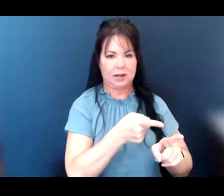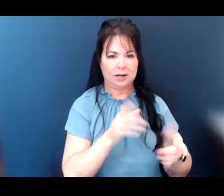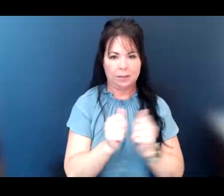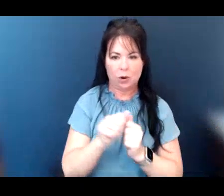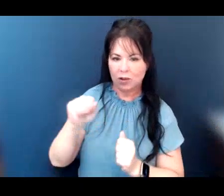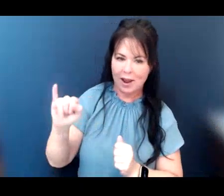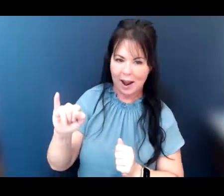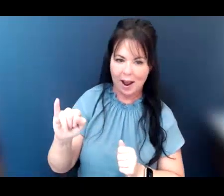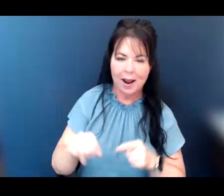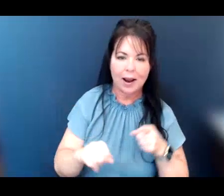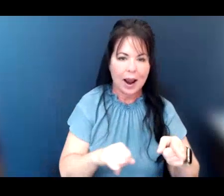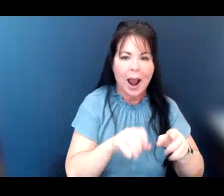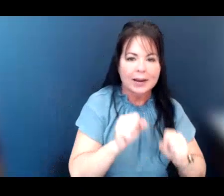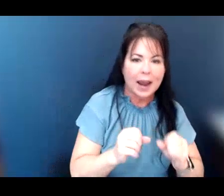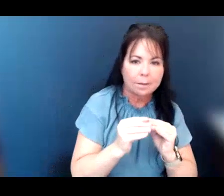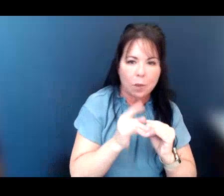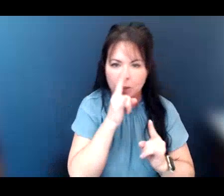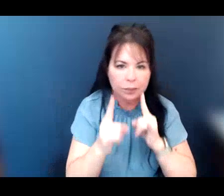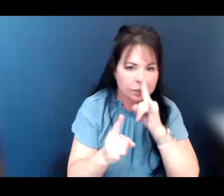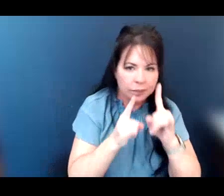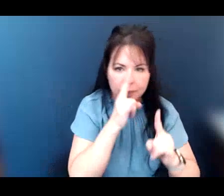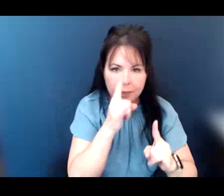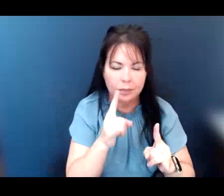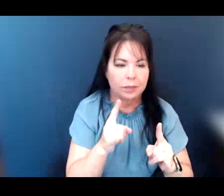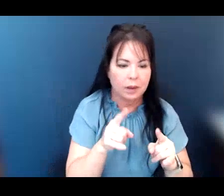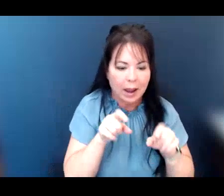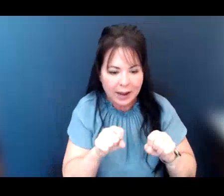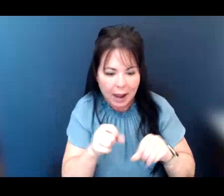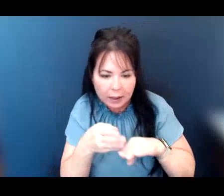and be more self-critical about what they're doing. They might end up getting a worst score in such a thing.